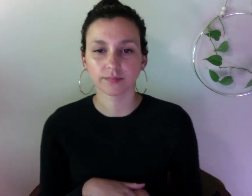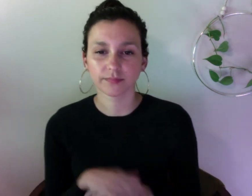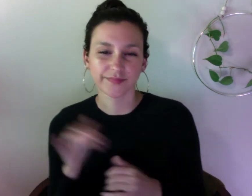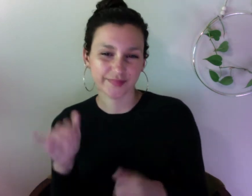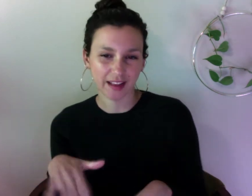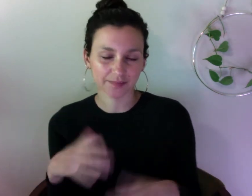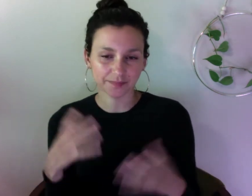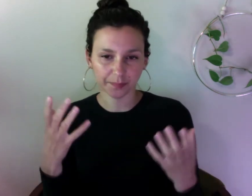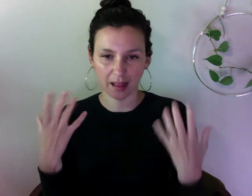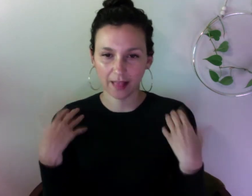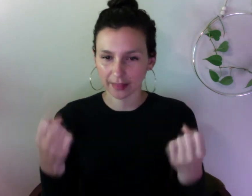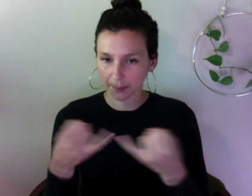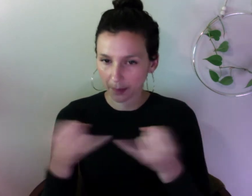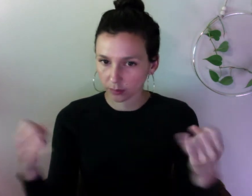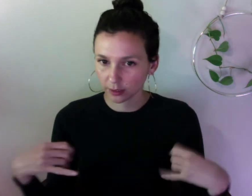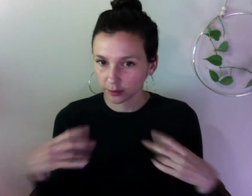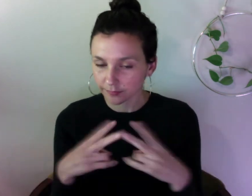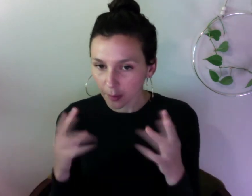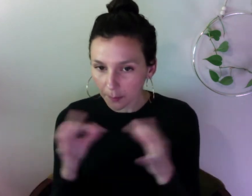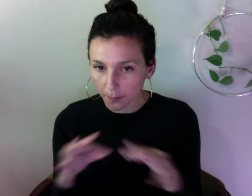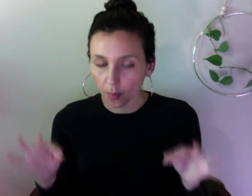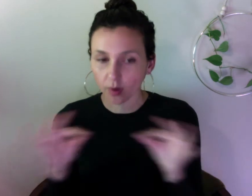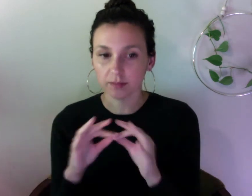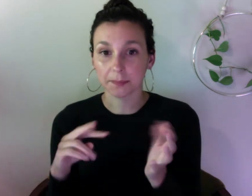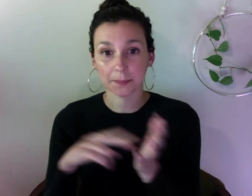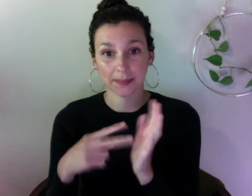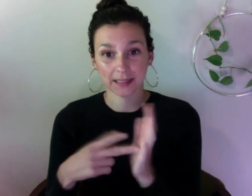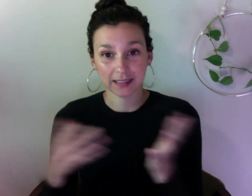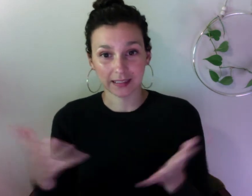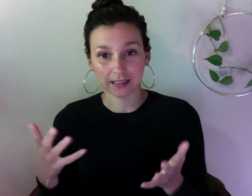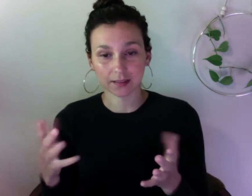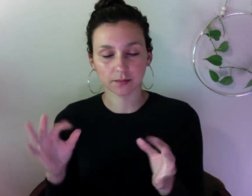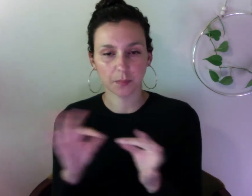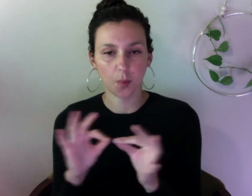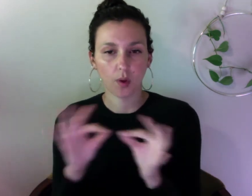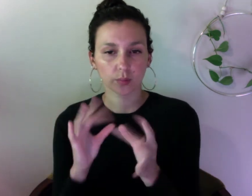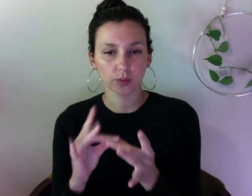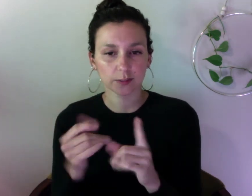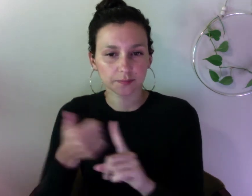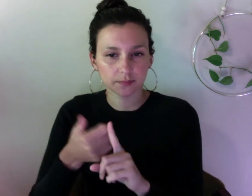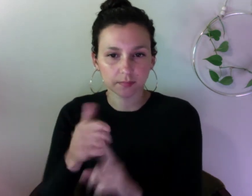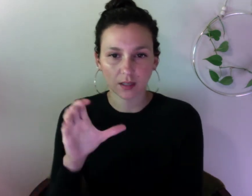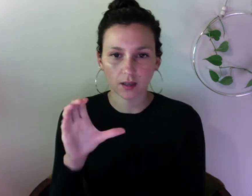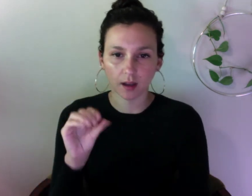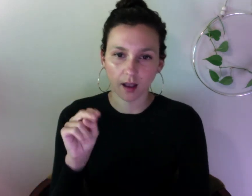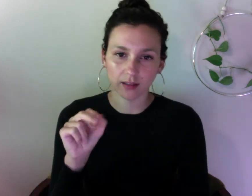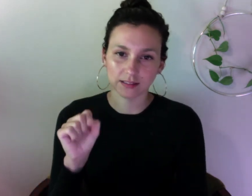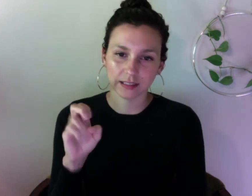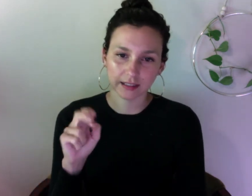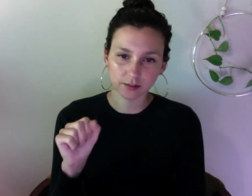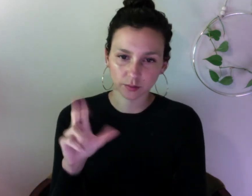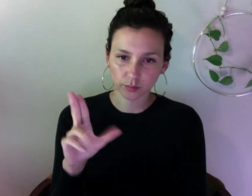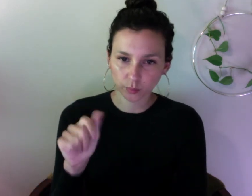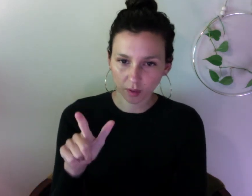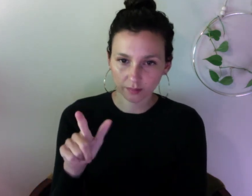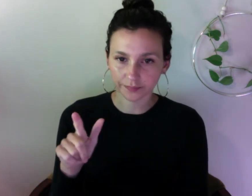Healthy boundaries is very important. This also means that the relationship is consensual.